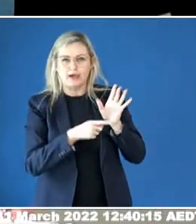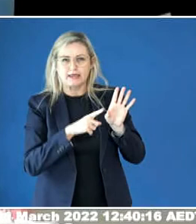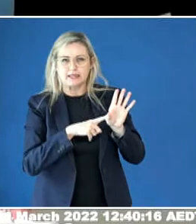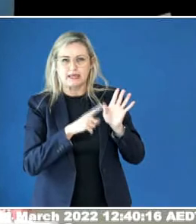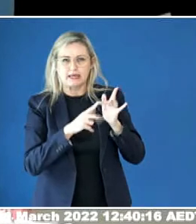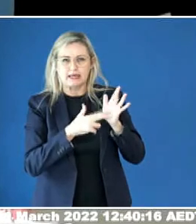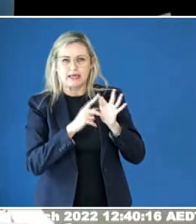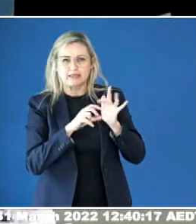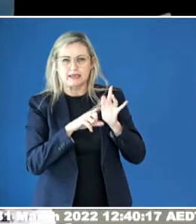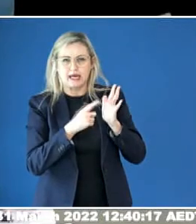October 2018.